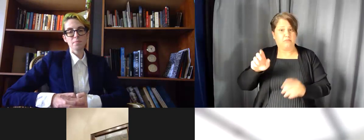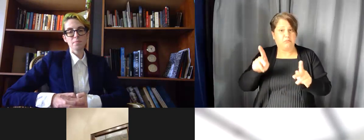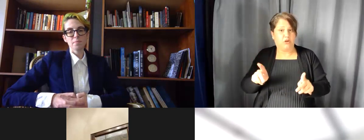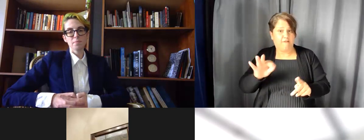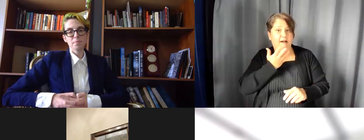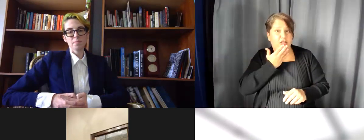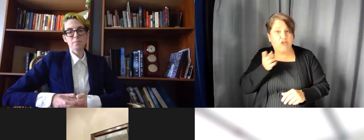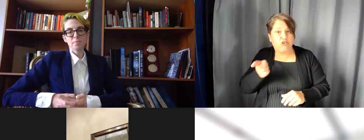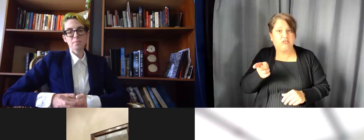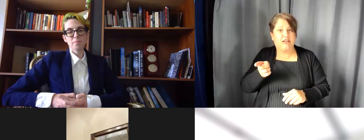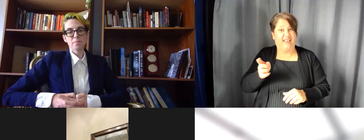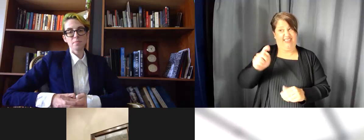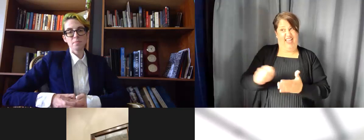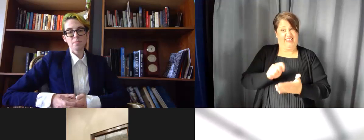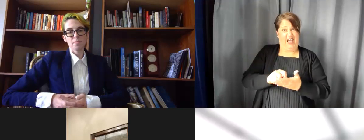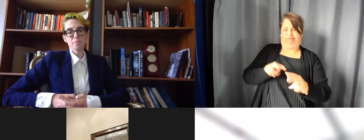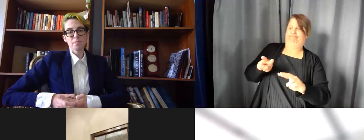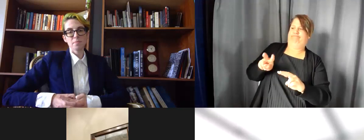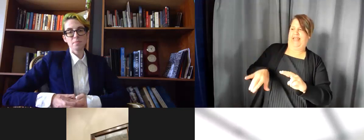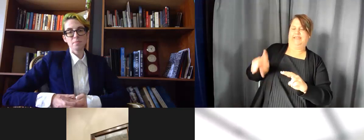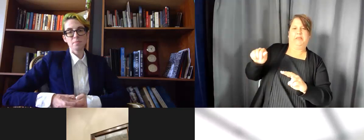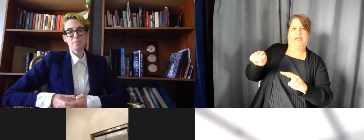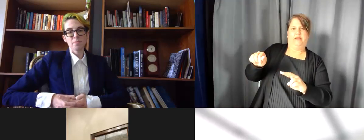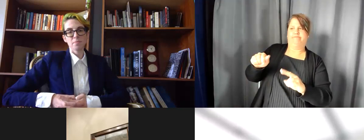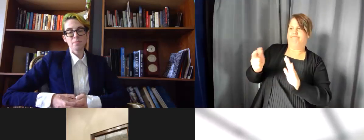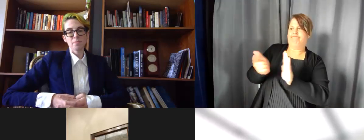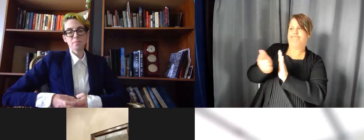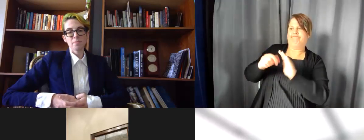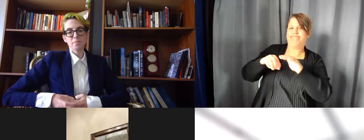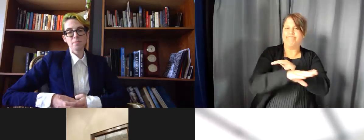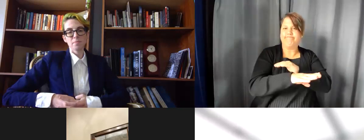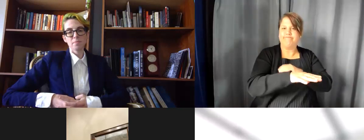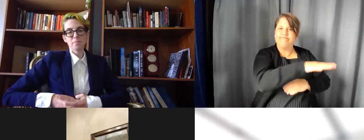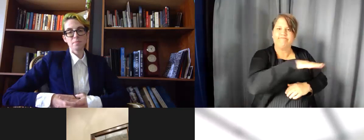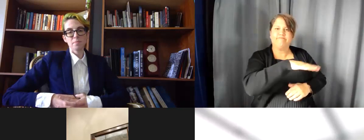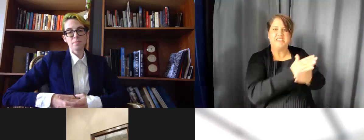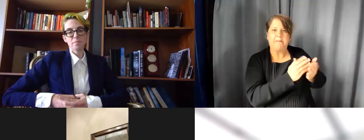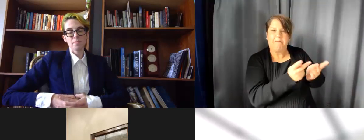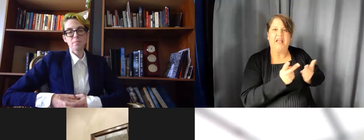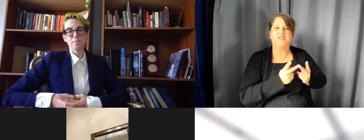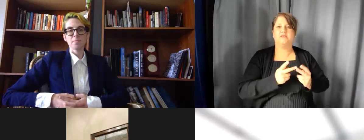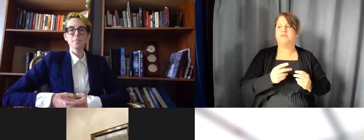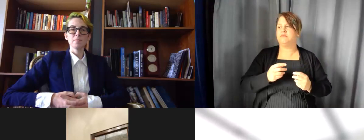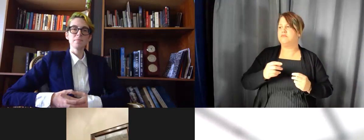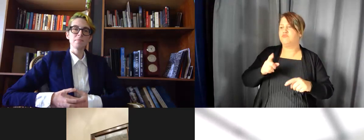Jordan Radford: that was a disability. You are not allowed in certain places. You couldn't provide public transportation. and you were.